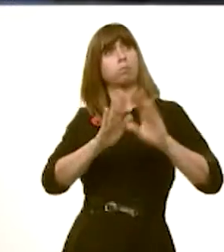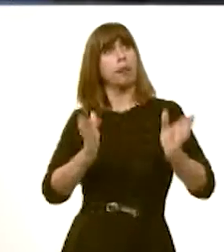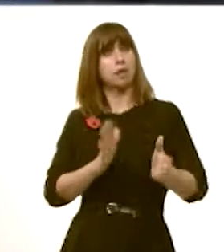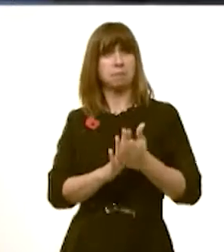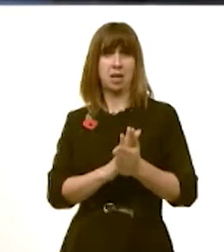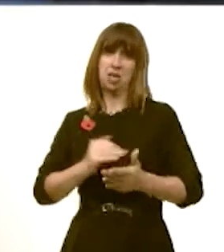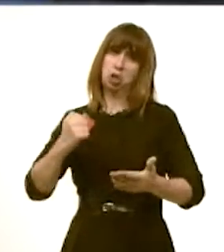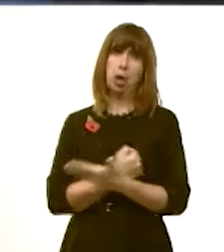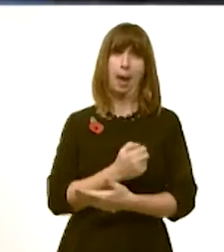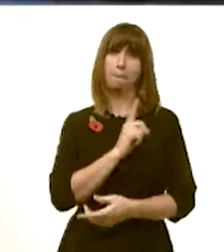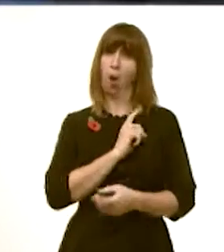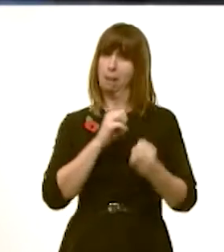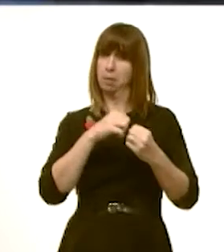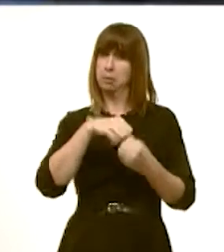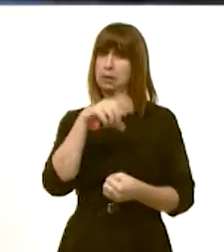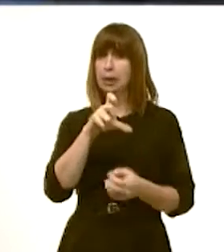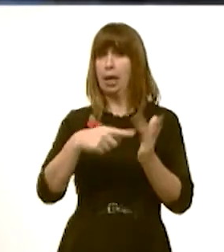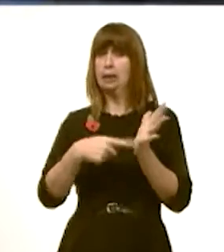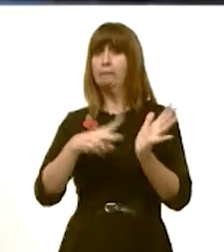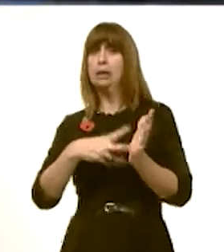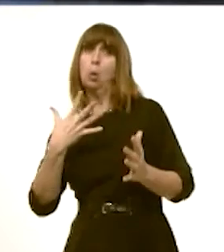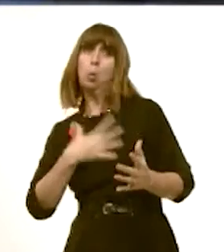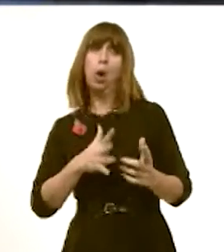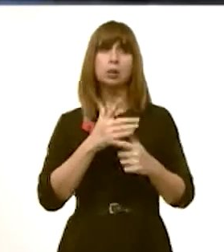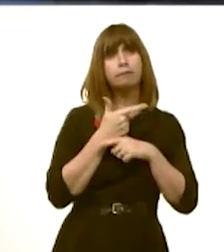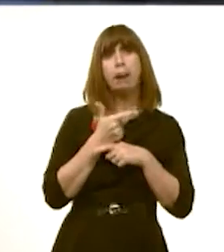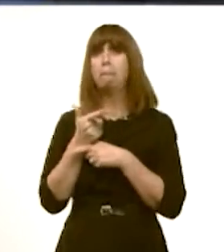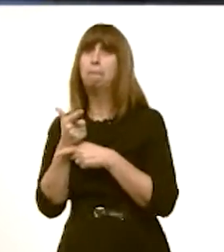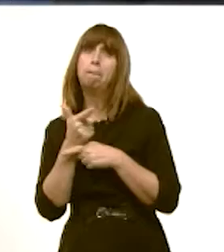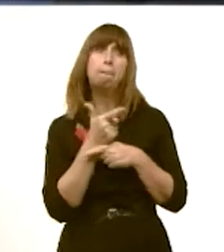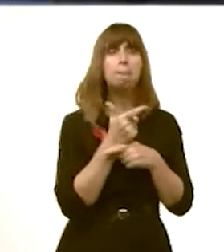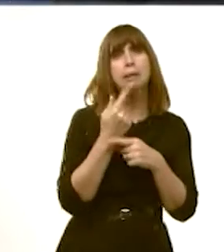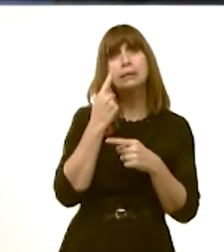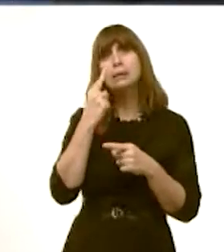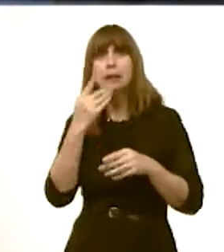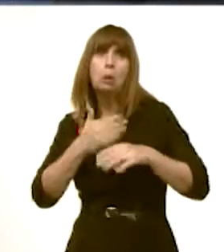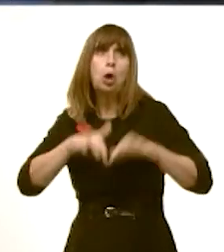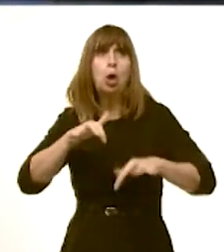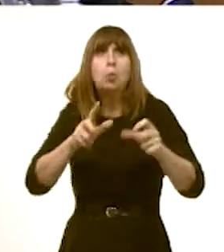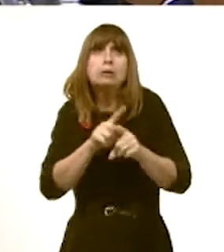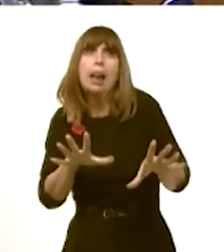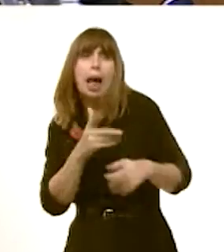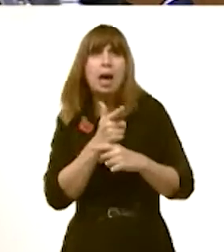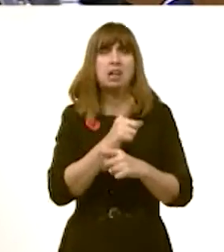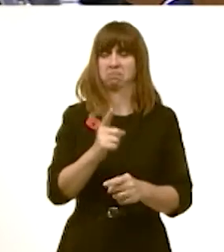the BBC and ITV from filming a behind-the-scenes documentary in this Assembly? Carwyn Jones: That is not a Government decision.